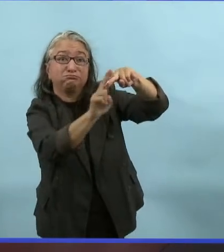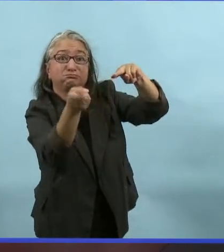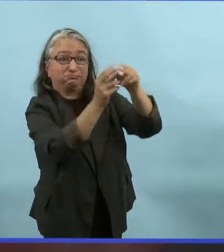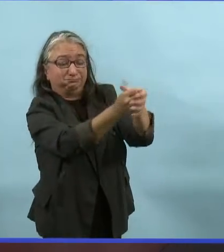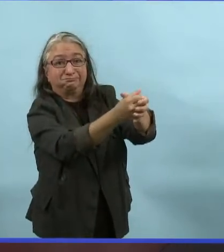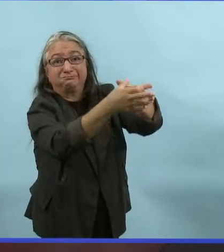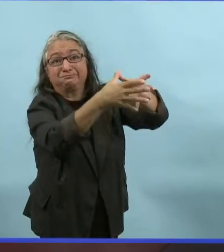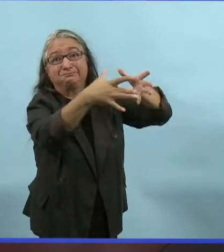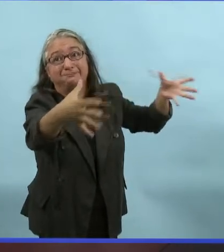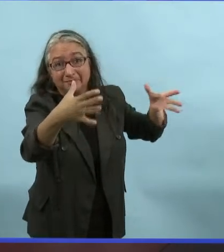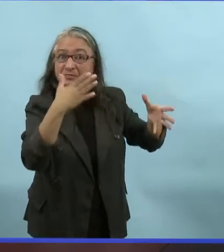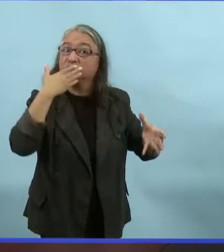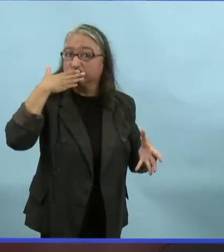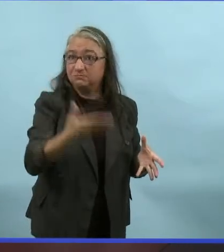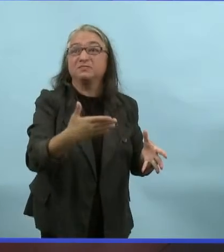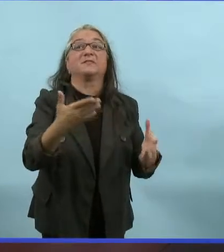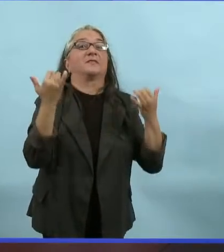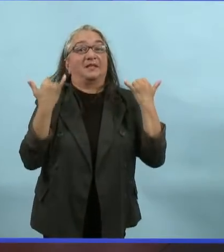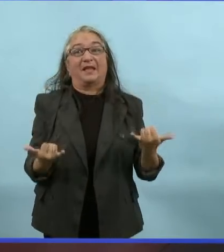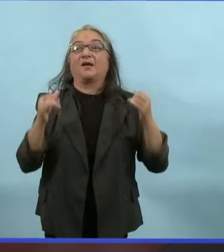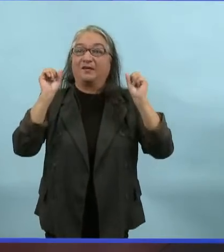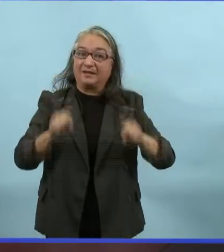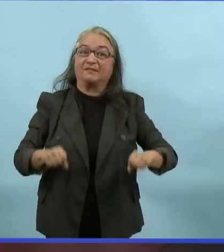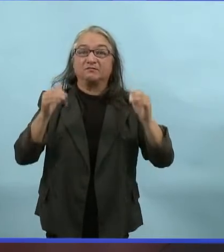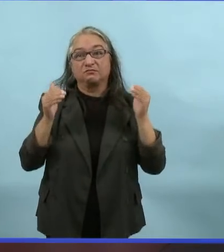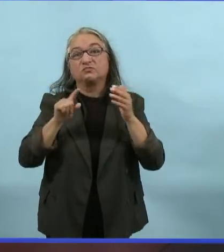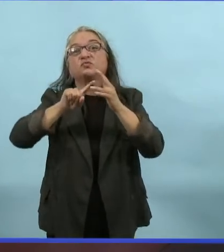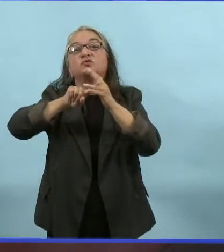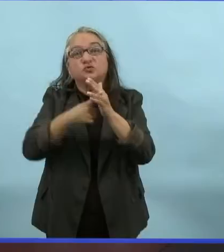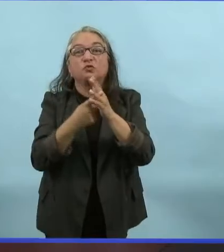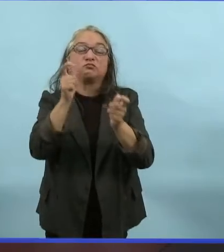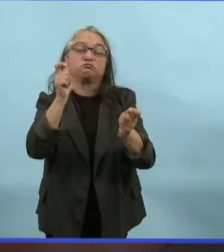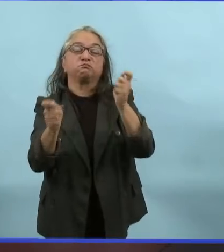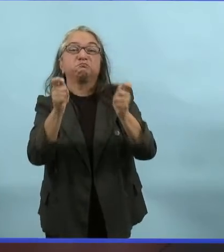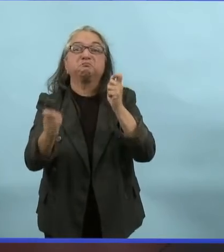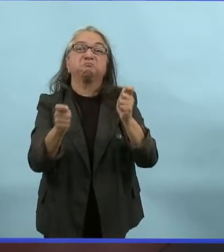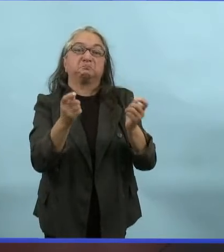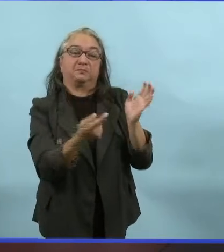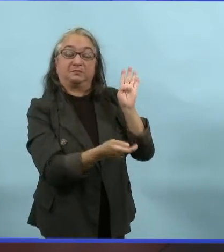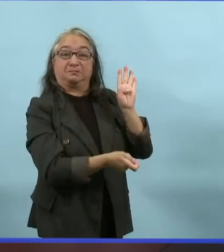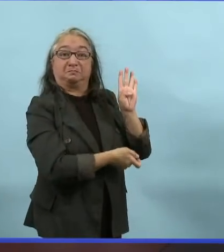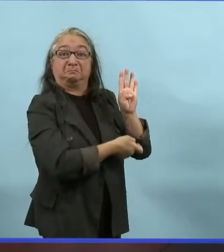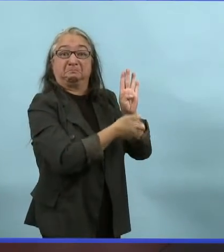loosen these restrictions and you know and that's that's our path forward to this post-pandemic